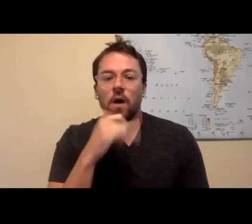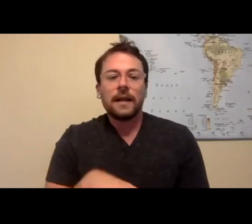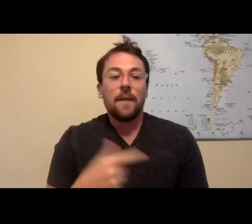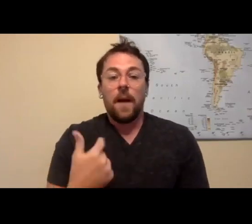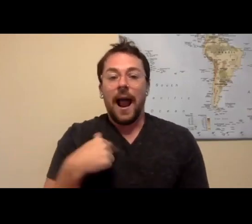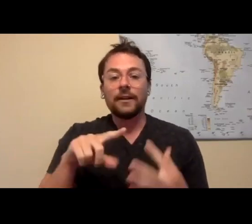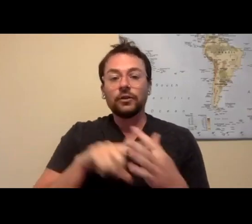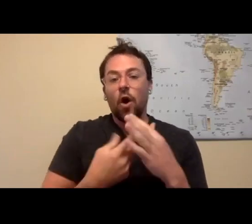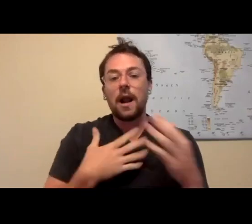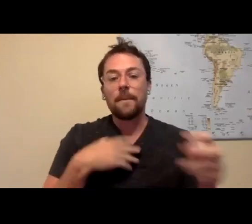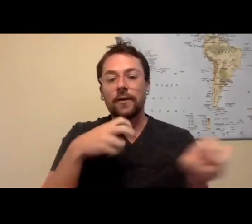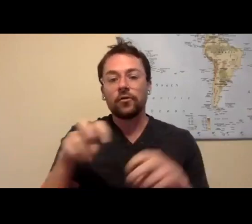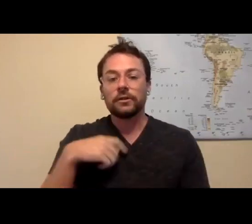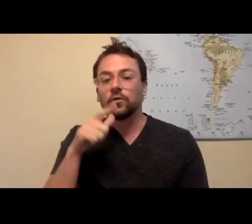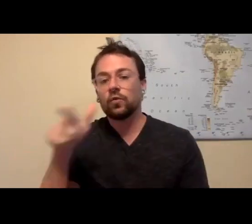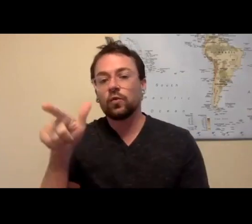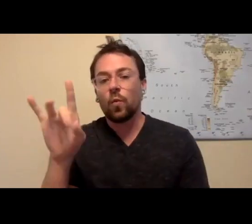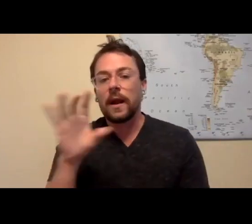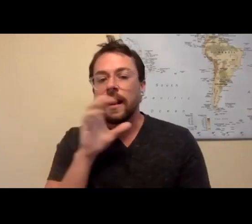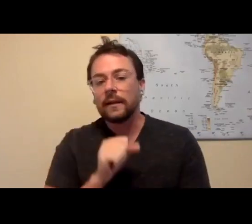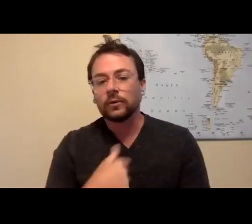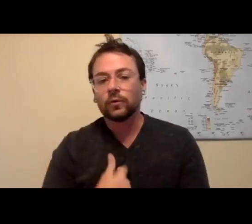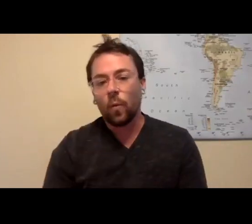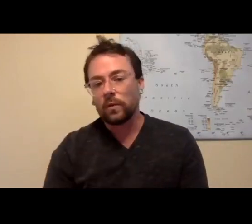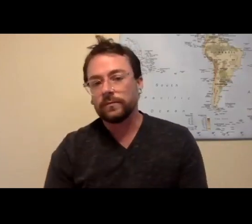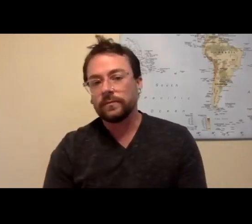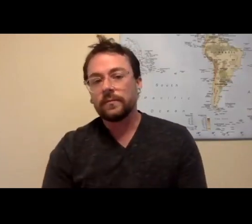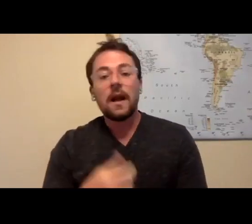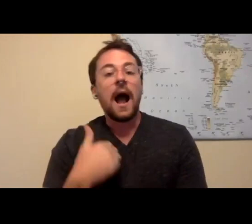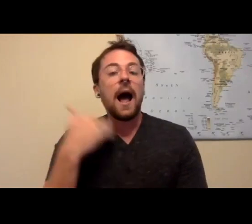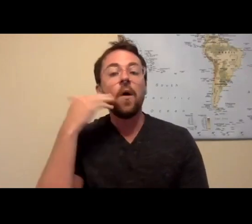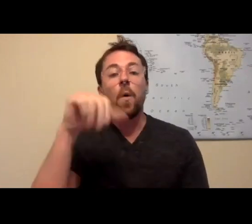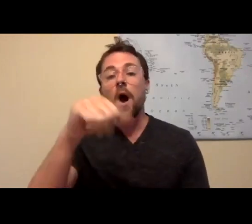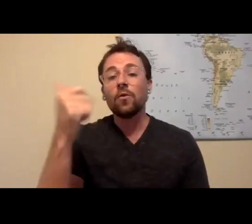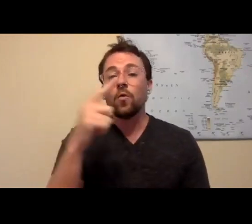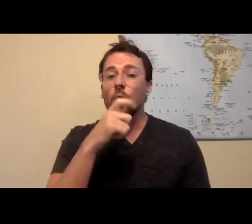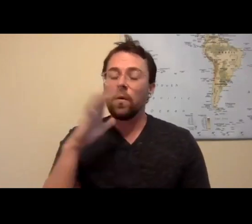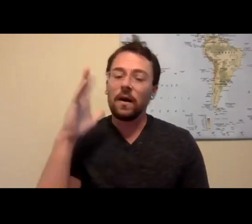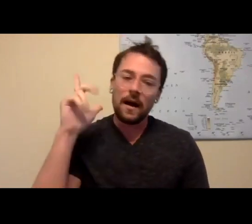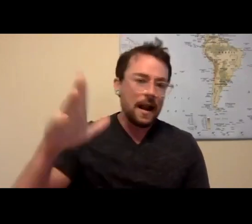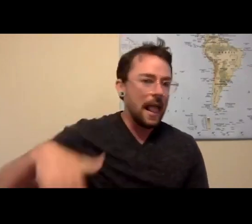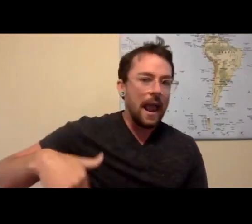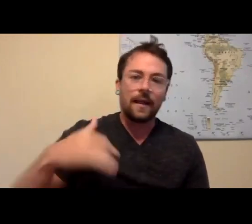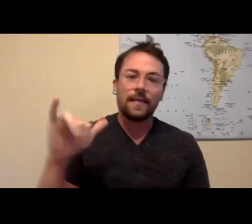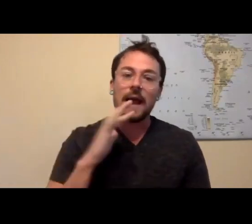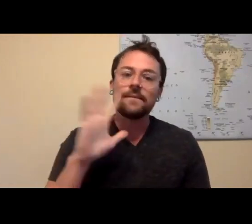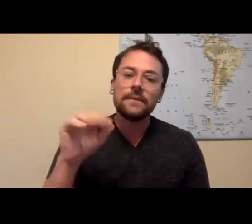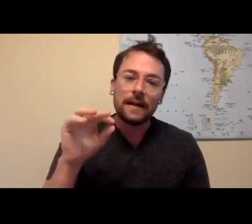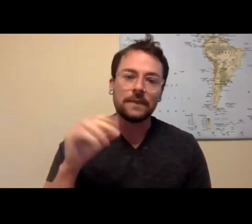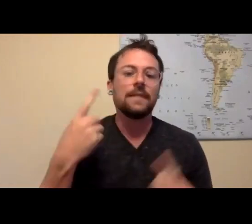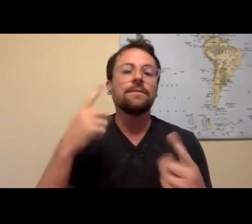And so, if they can do that by the time puberty rolls around, then that's the ideal time frame.